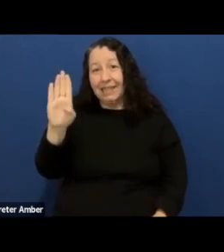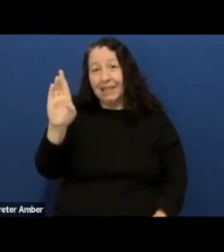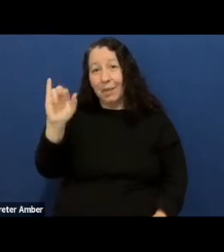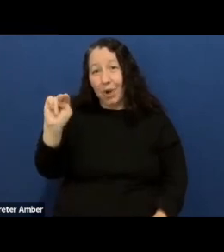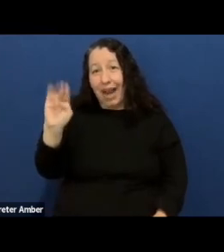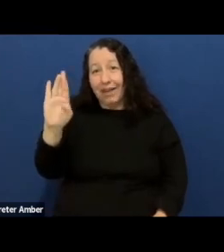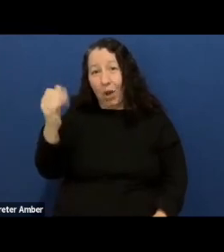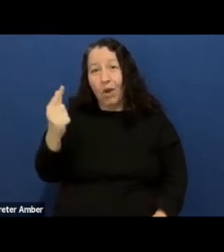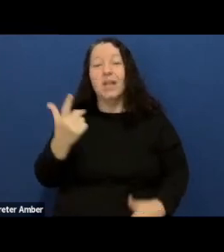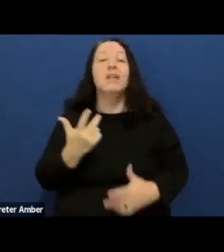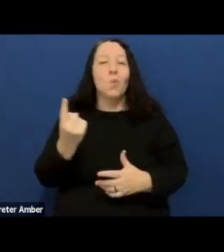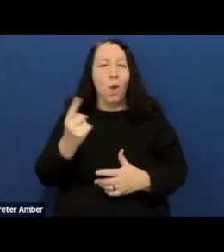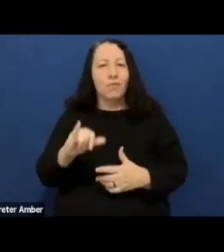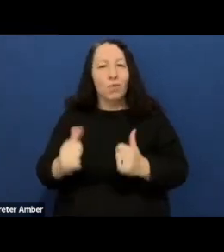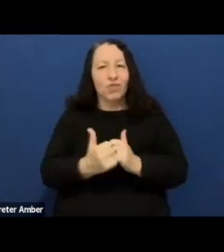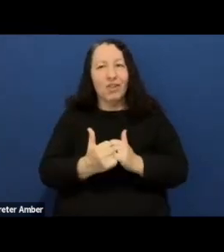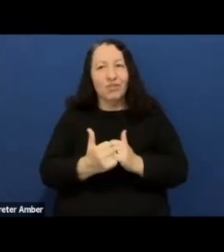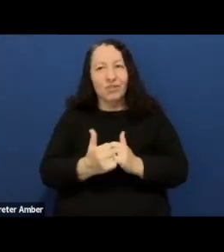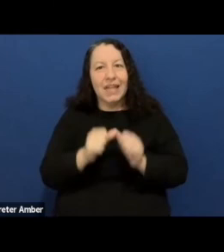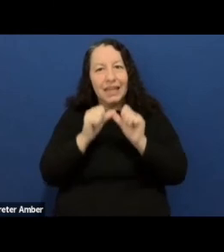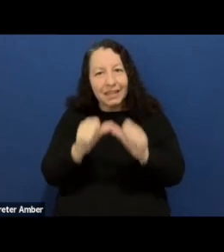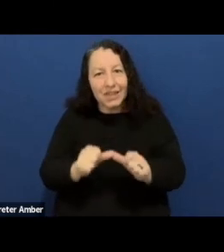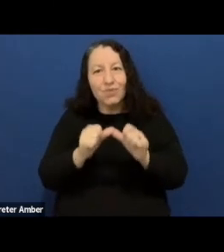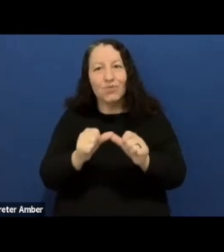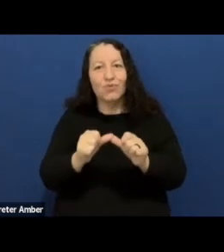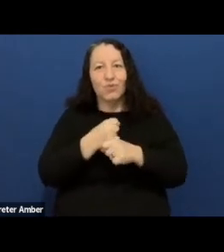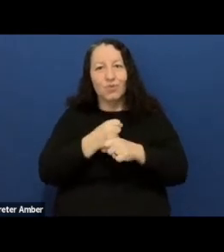Fog). One of my biggest neurological challenges continues to be difficulty